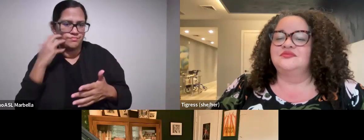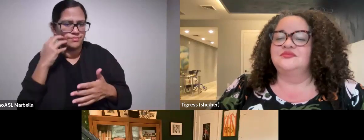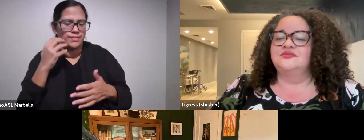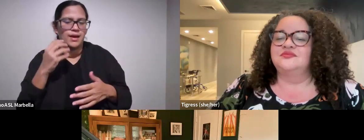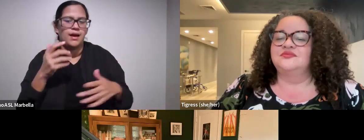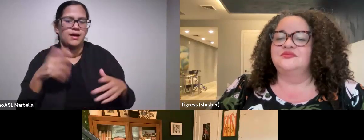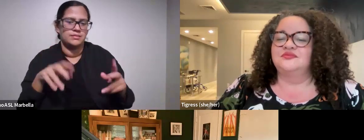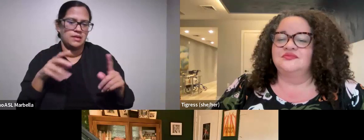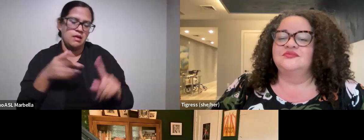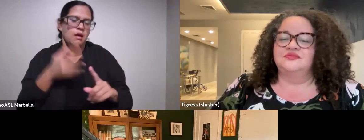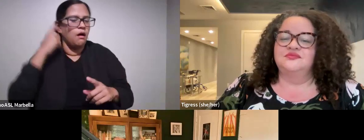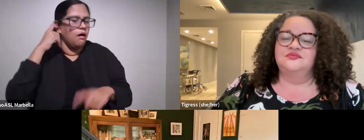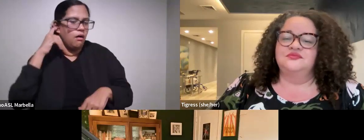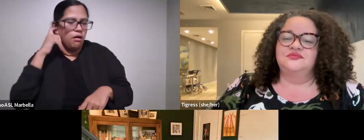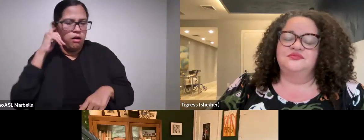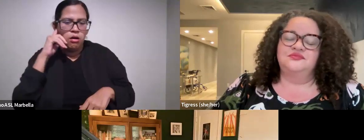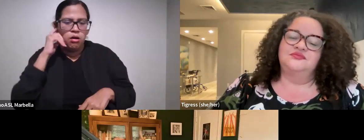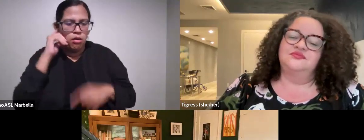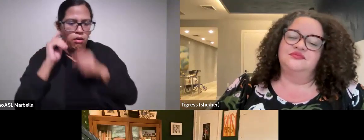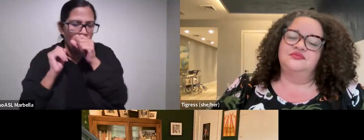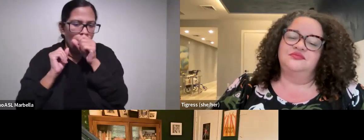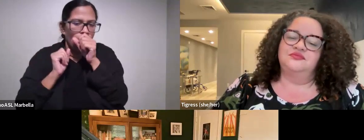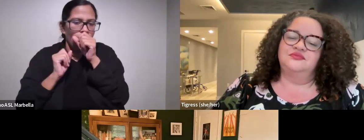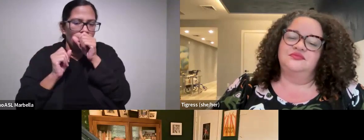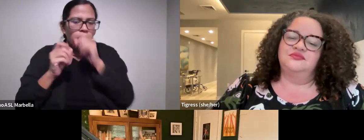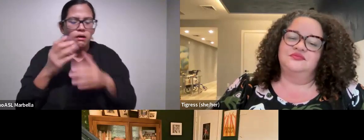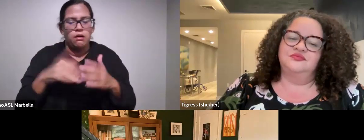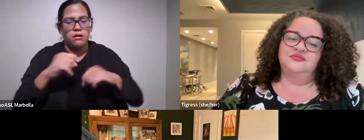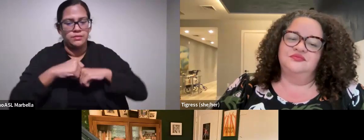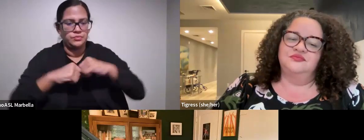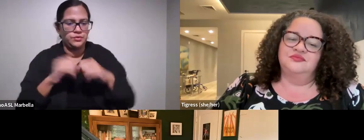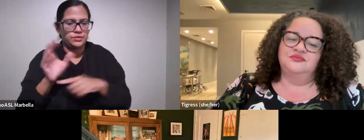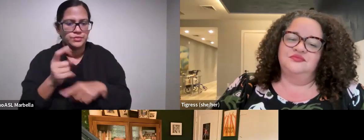force. But yeah, once you start seeing it,